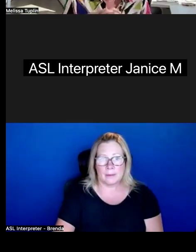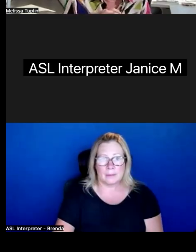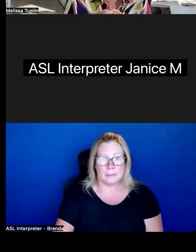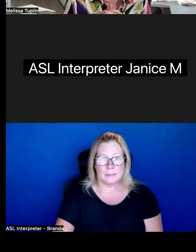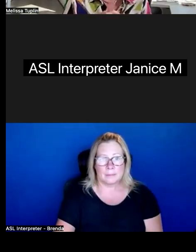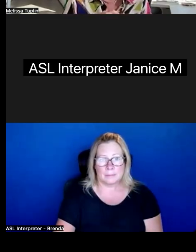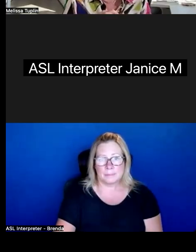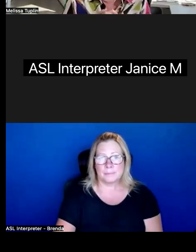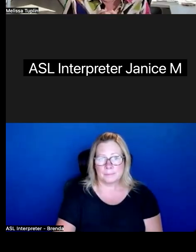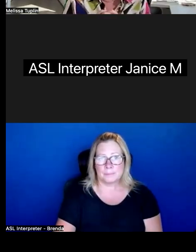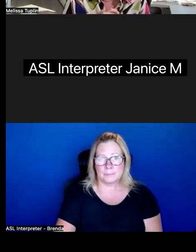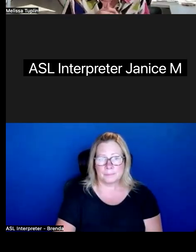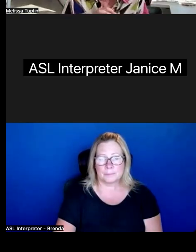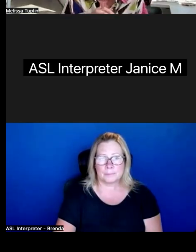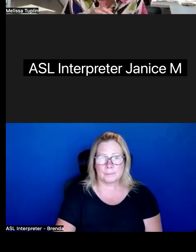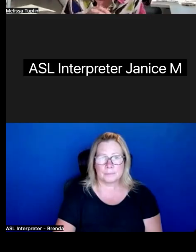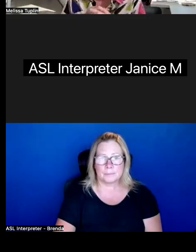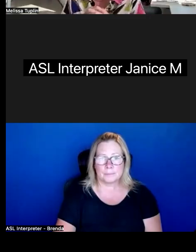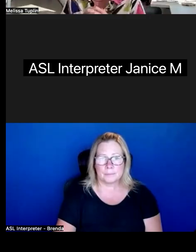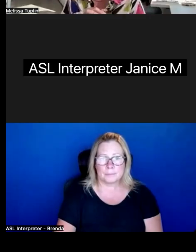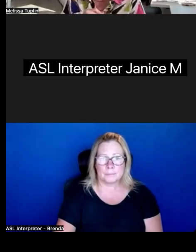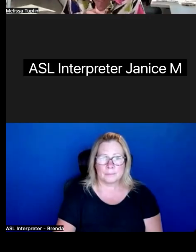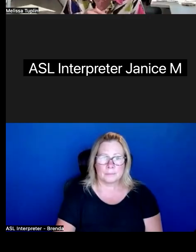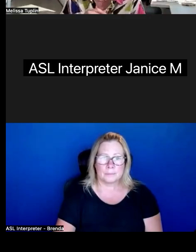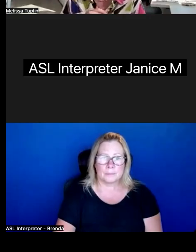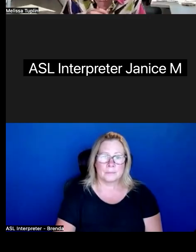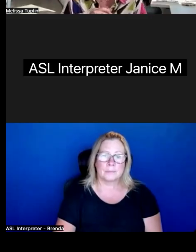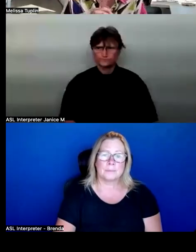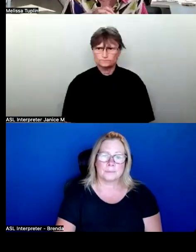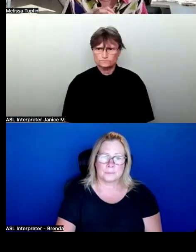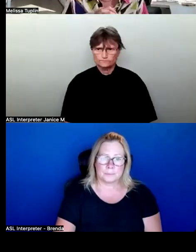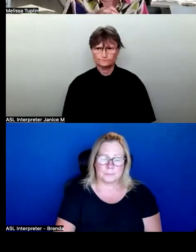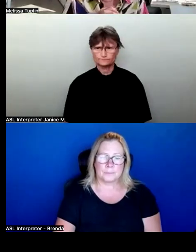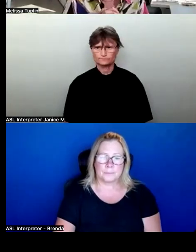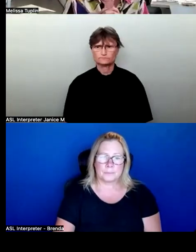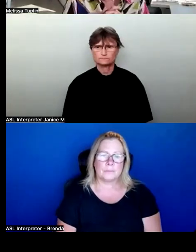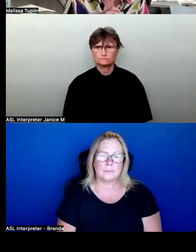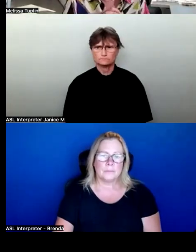As I've said, if you are a current grantee, you will have received an email with instructions